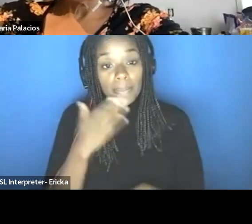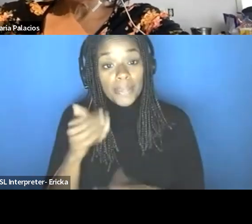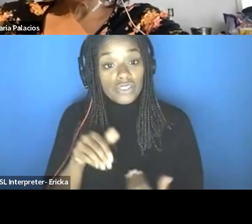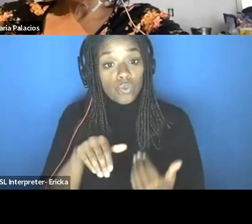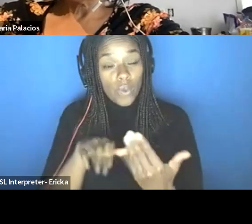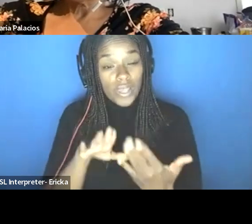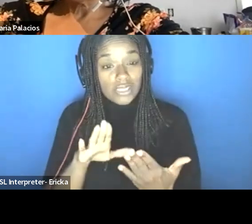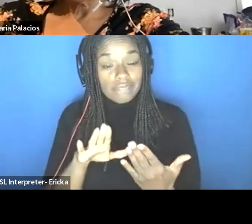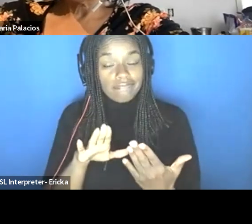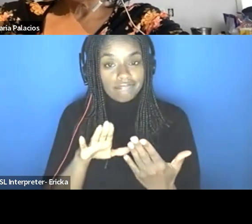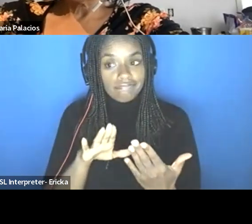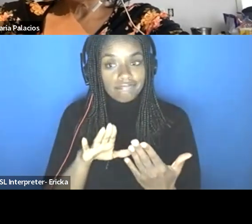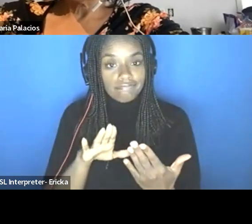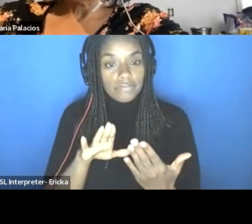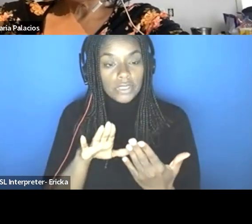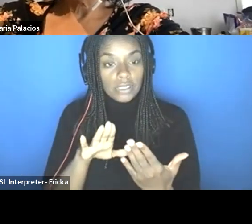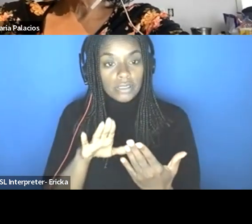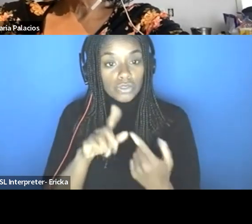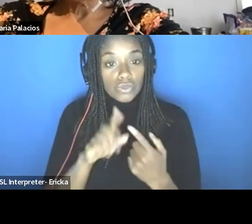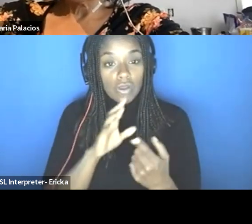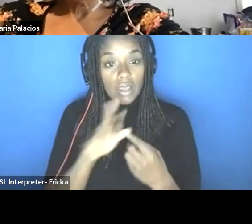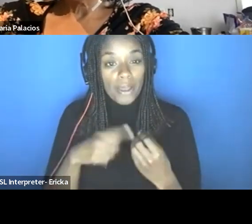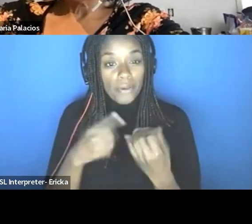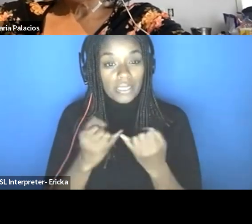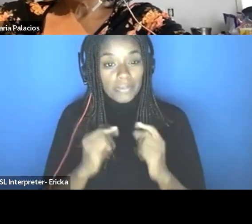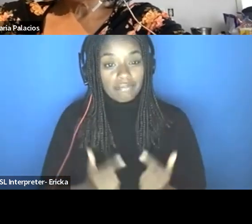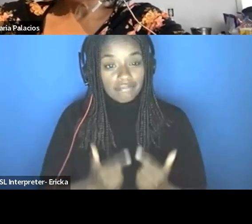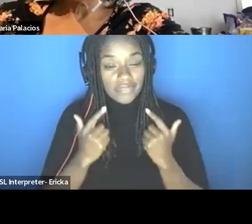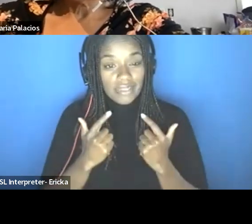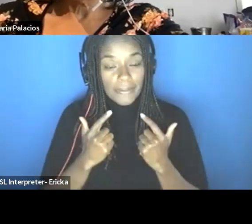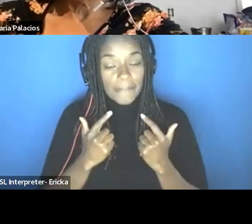So we actually had a question I will jump to one of the questions -- Ansuyah it came in when you were speaking but I think it will apply to a couple of you.